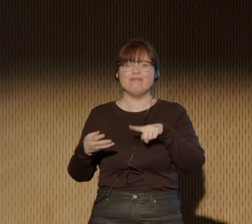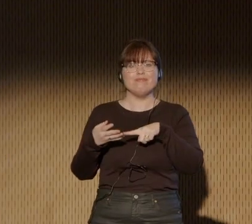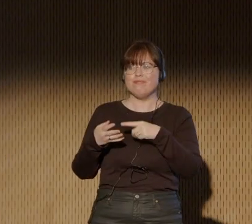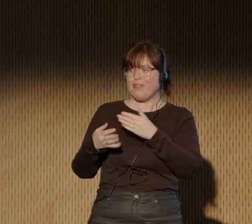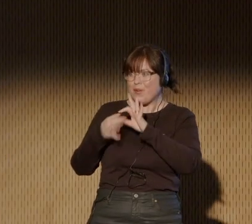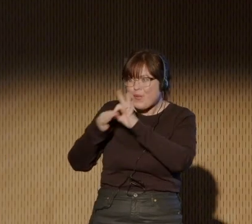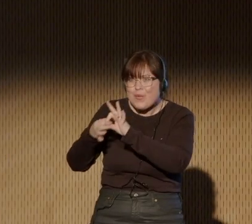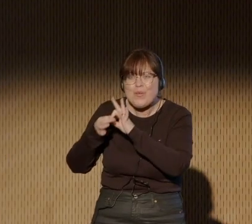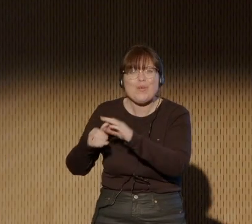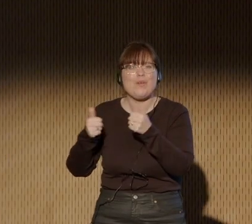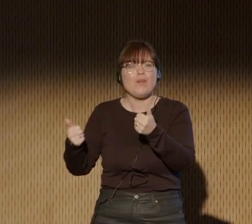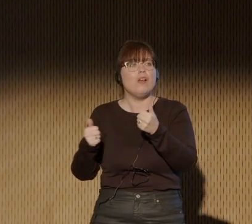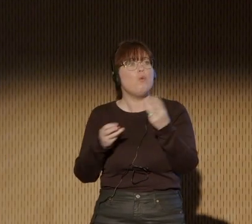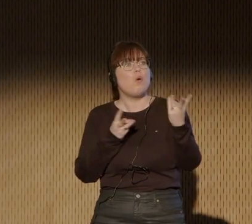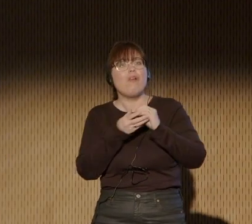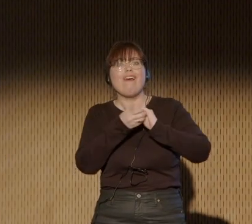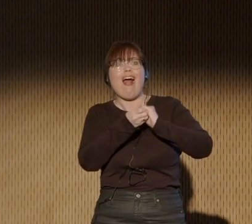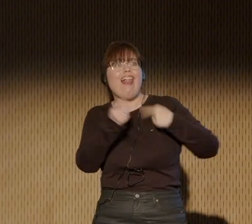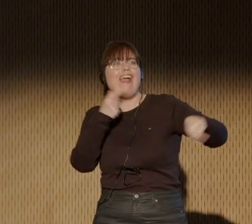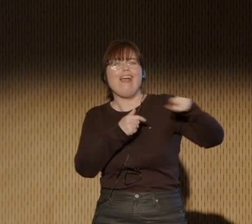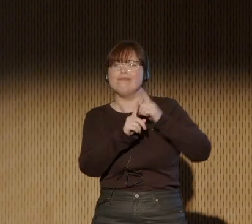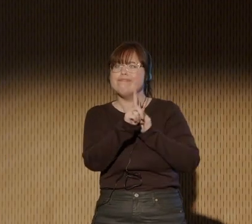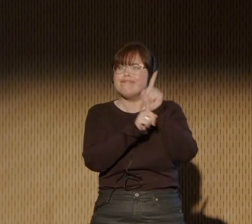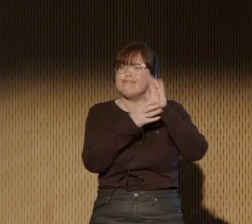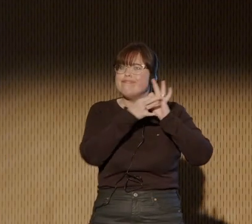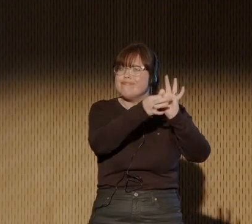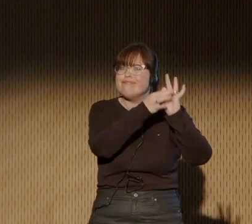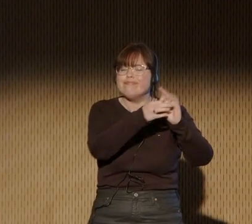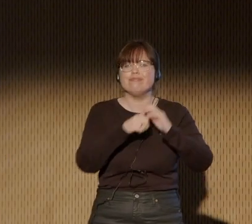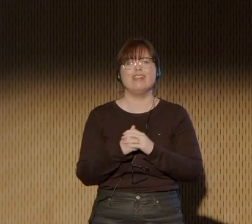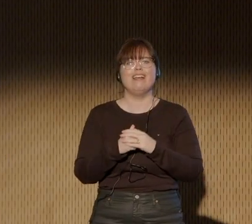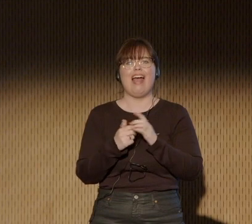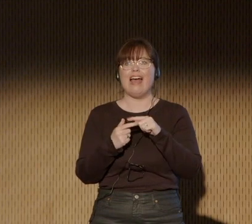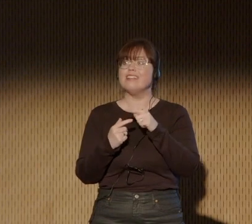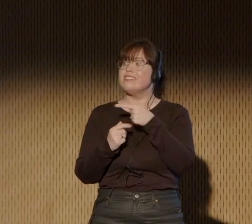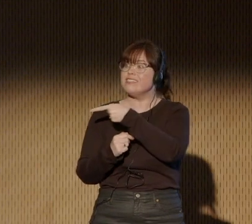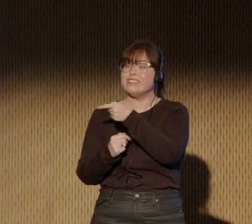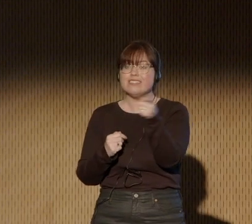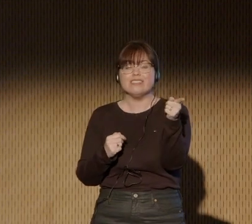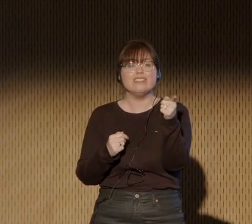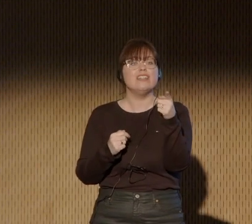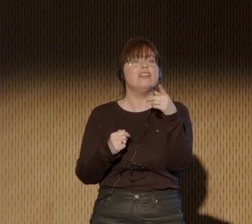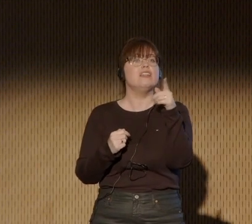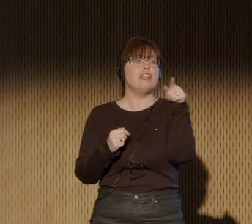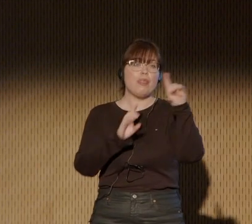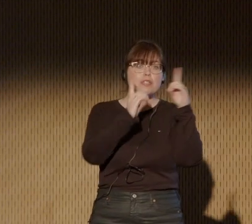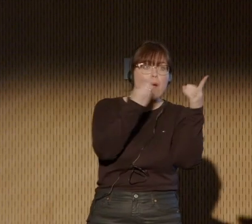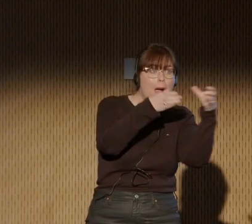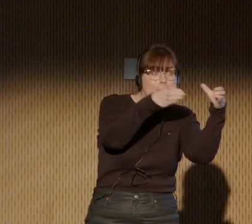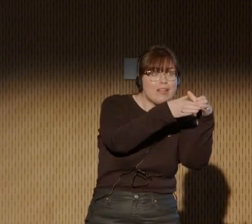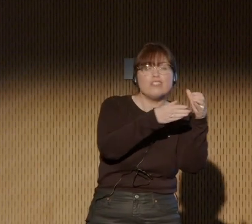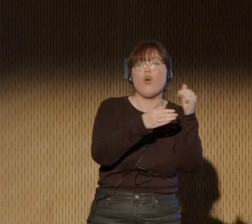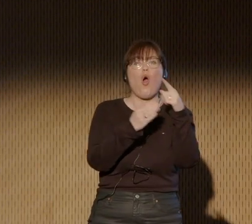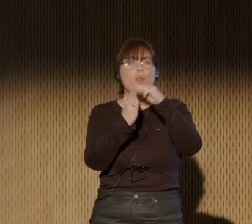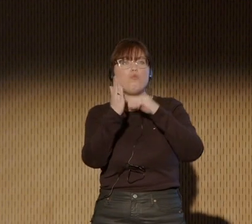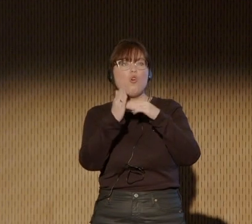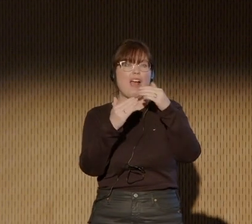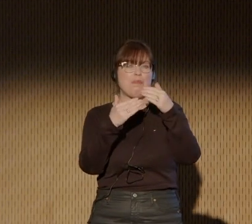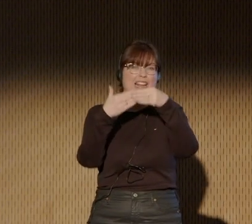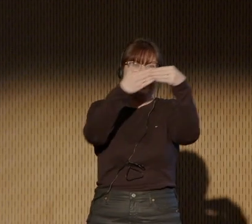collaboration with colleagues, and also positive feedback from programme or department.